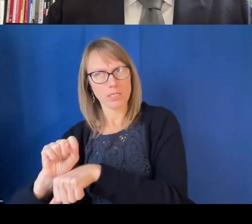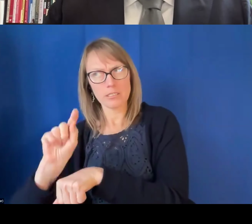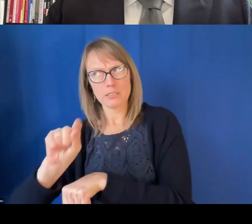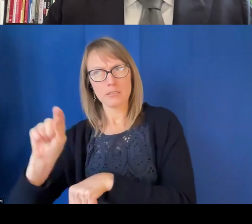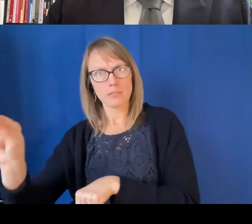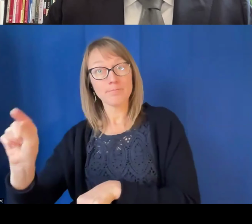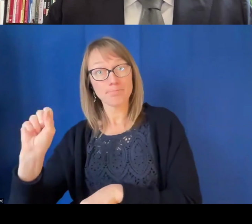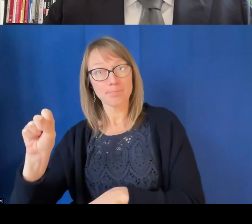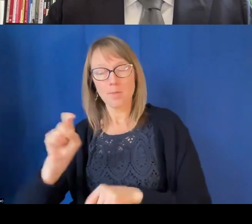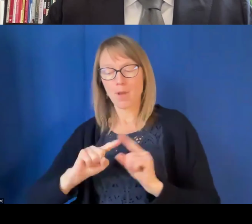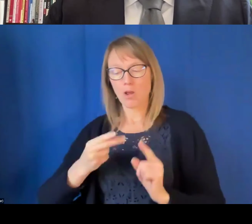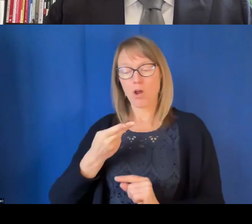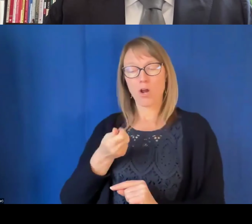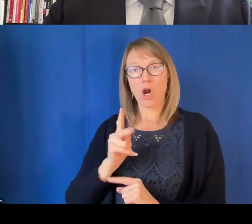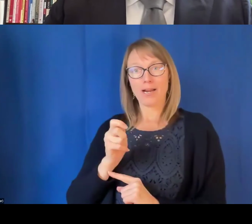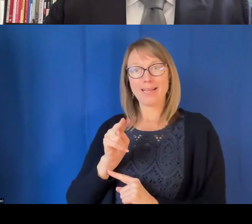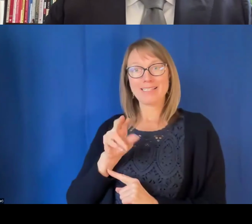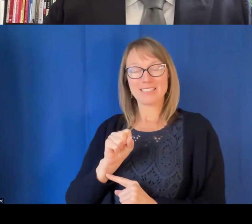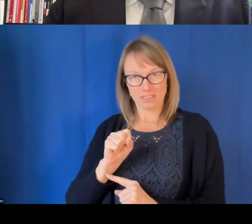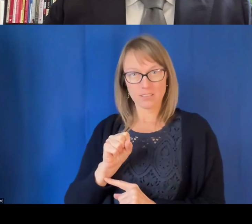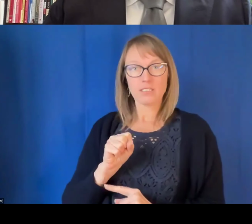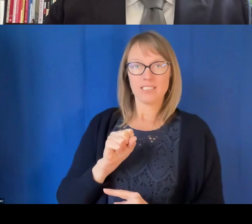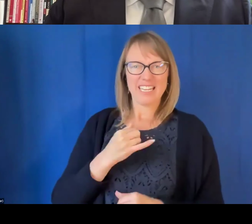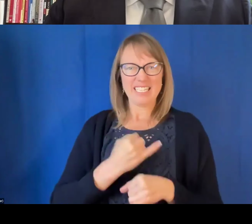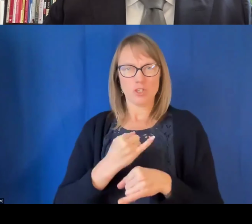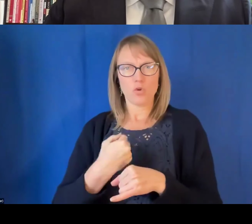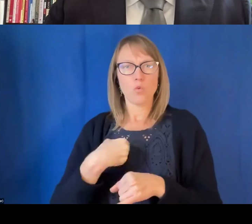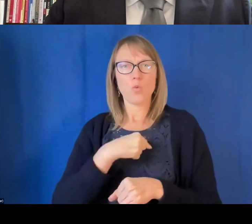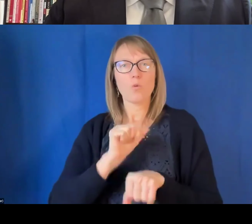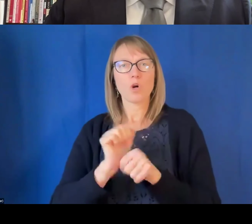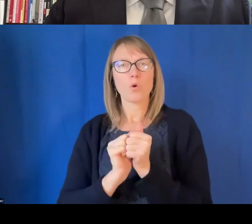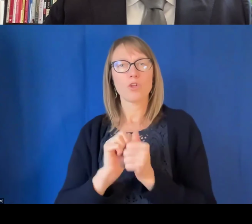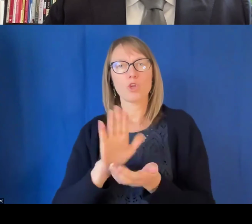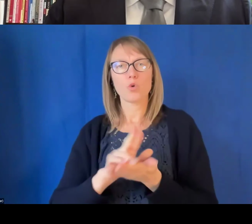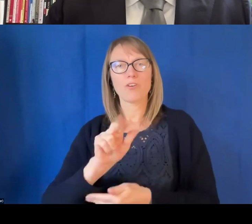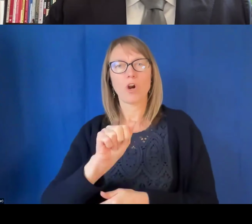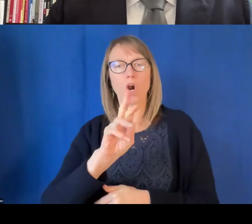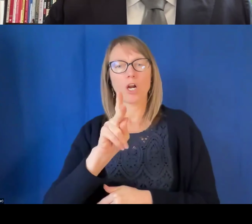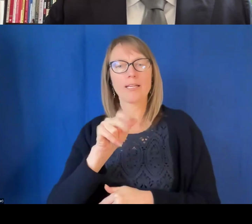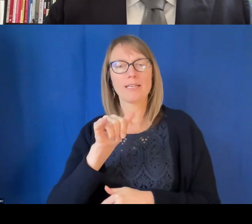with the university architect, Michelle Huggins there and also the user group, you know,